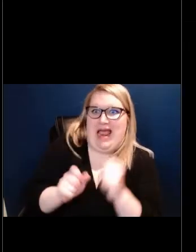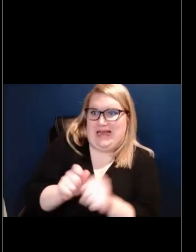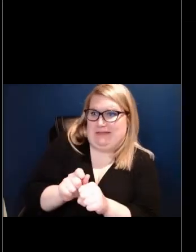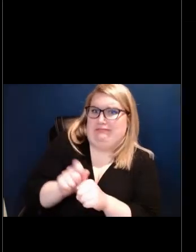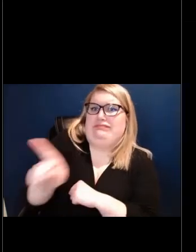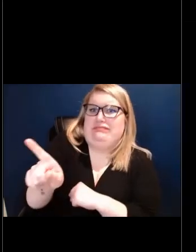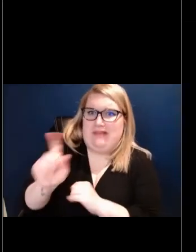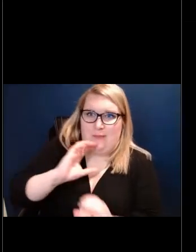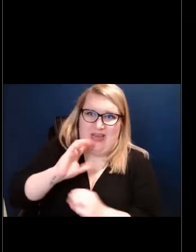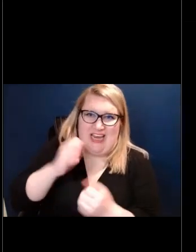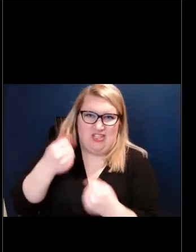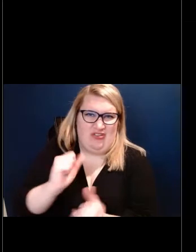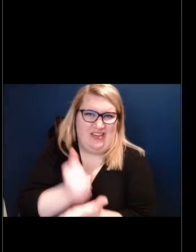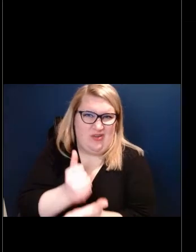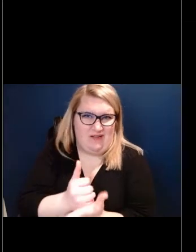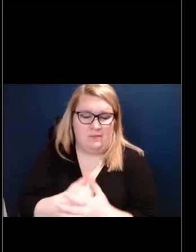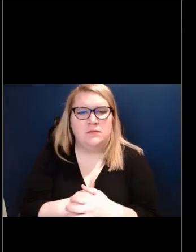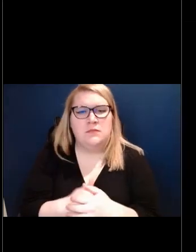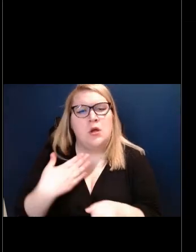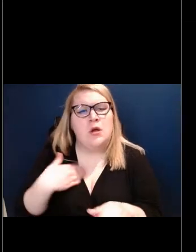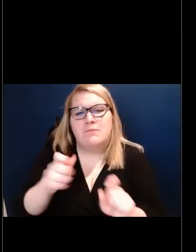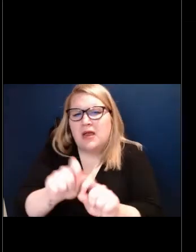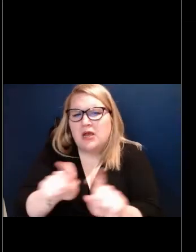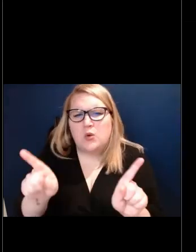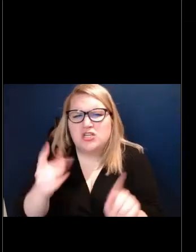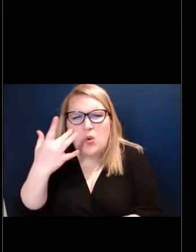Why do all these beacons, why are they all yellow?